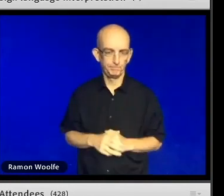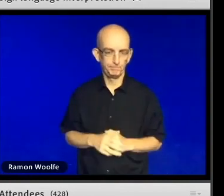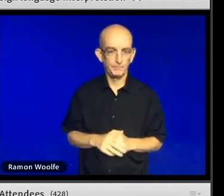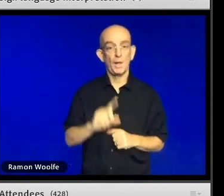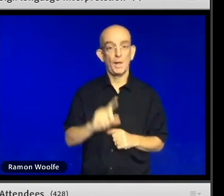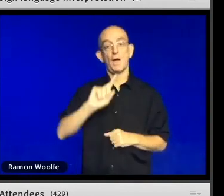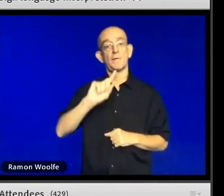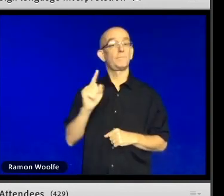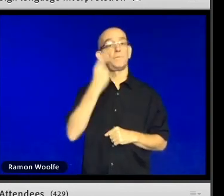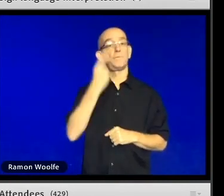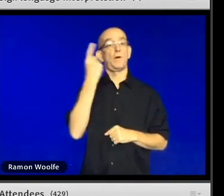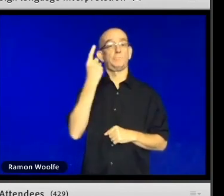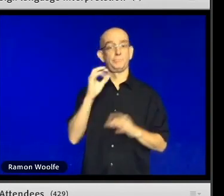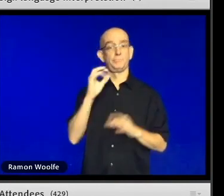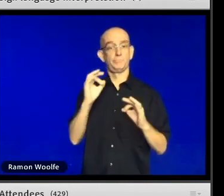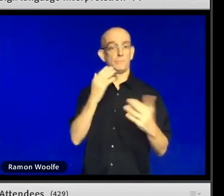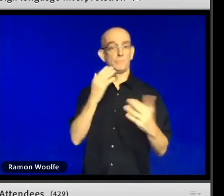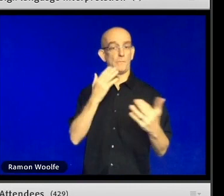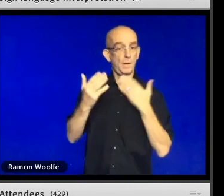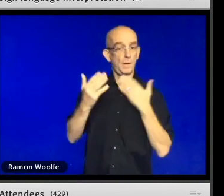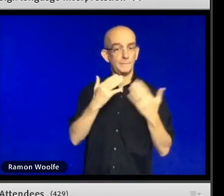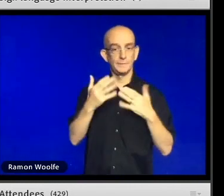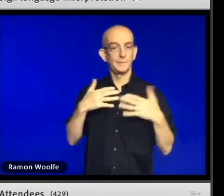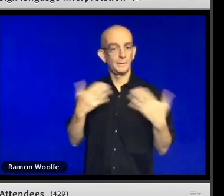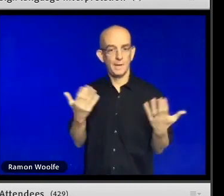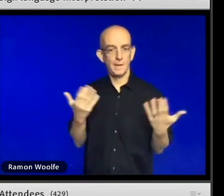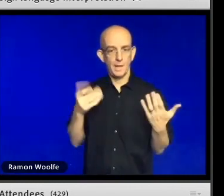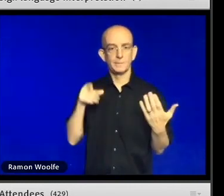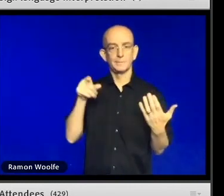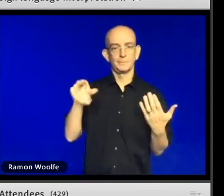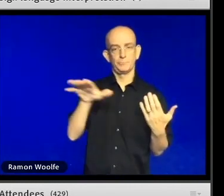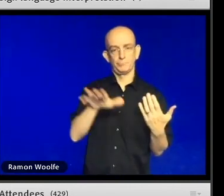with disabilities and their families, assistants and/or support persons. And why assistants